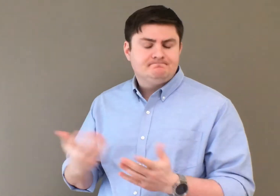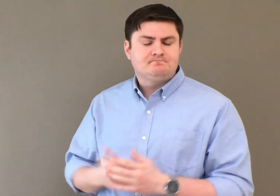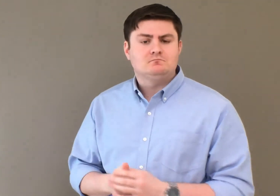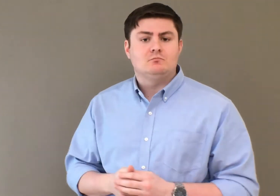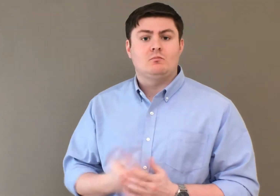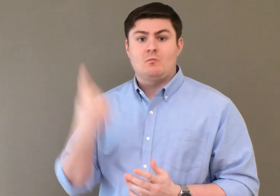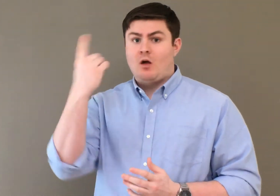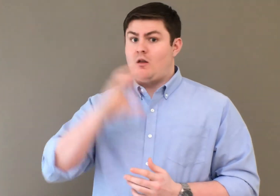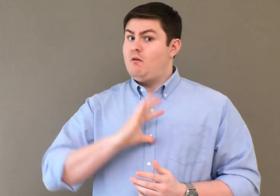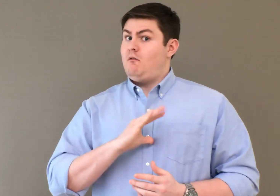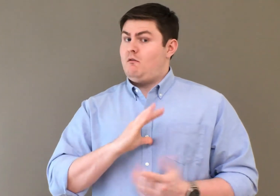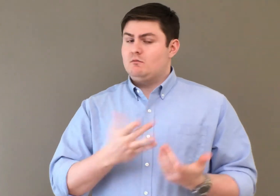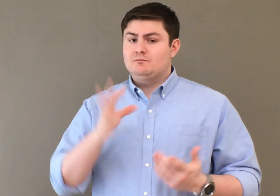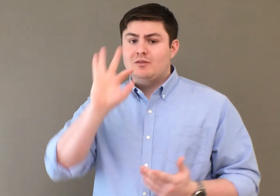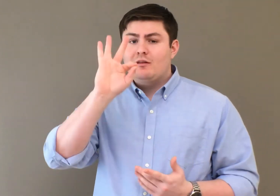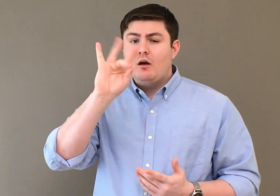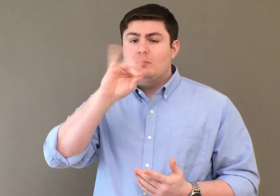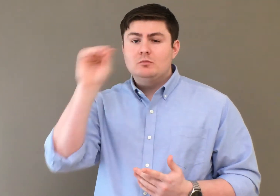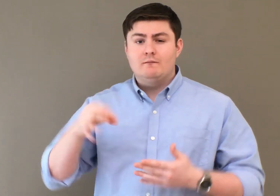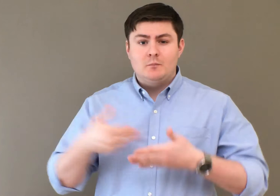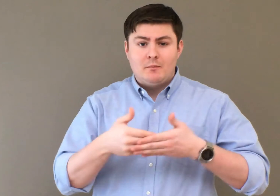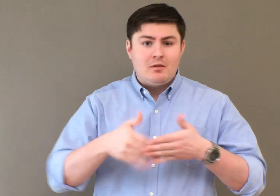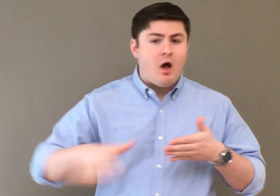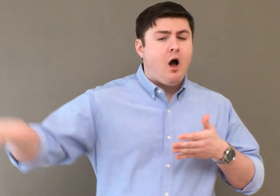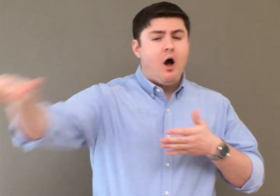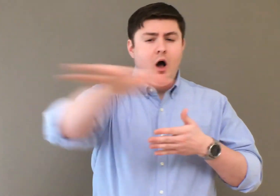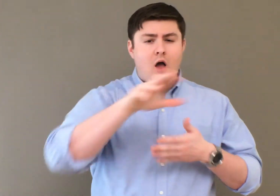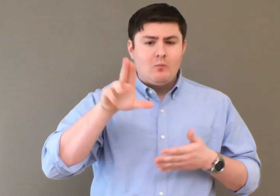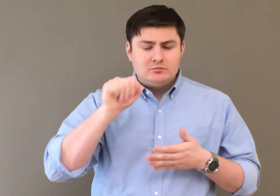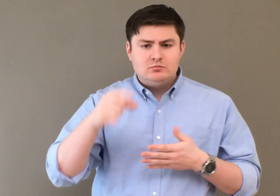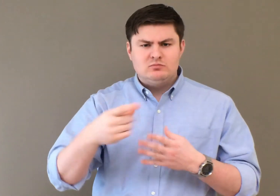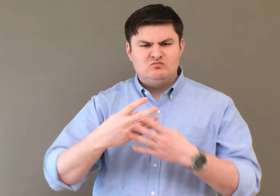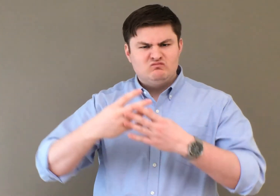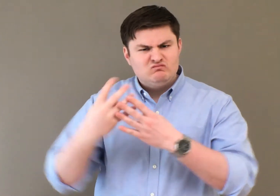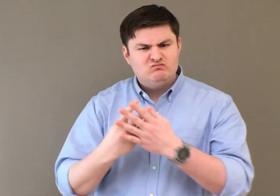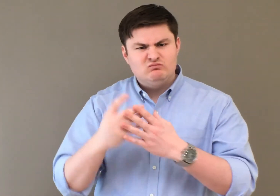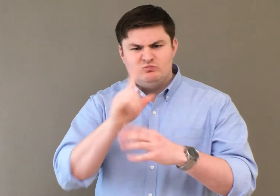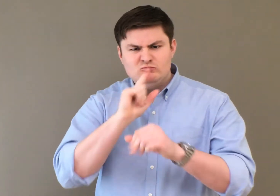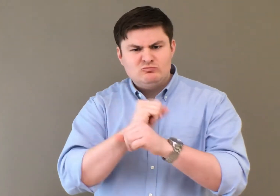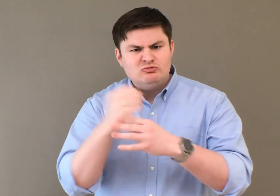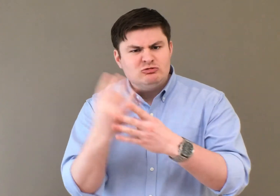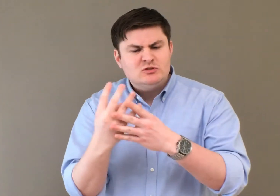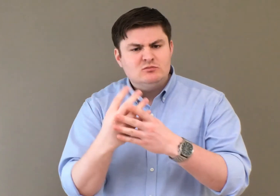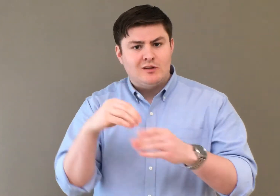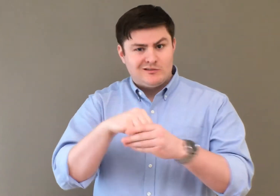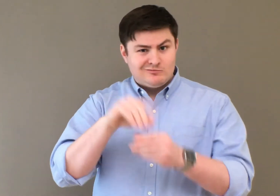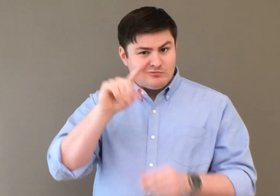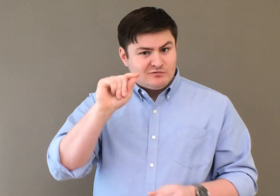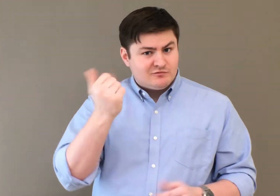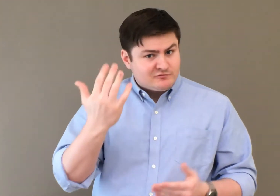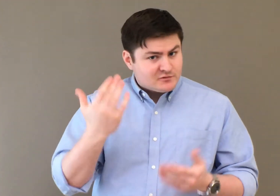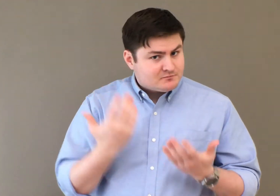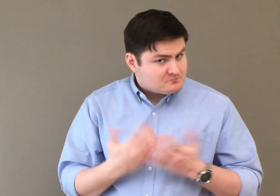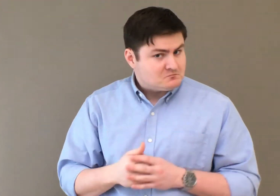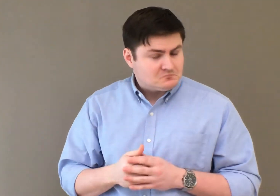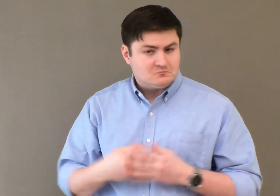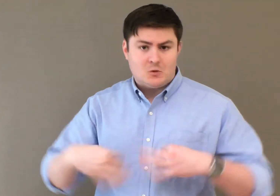One excellent result of EHDI is that by 2015, 98% of children in the United States